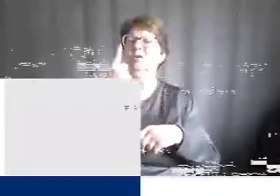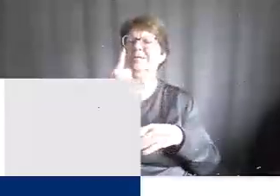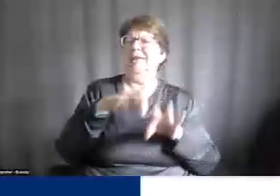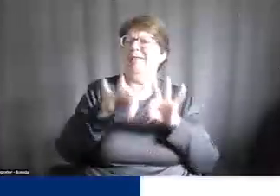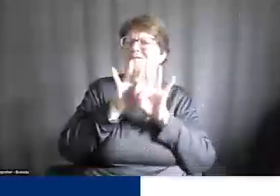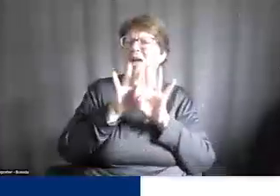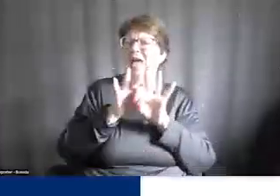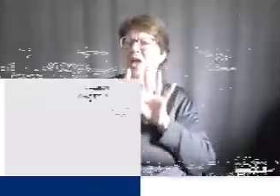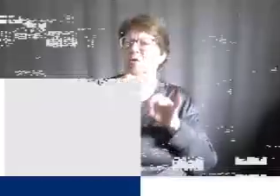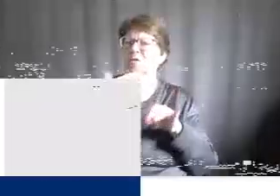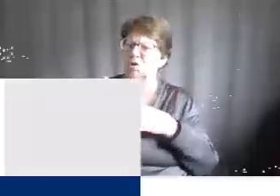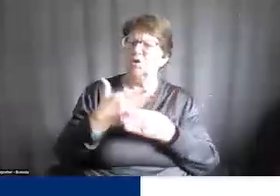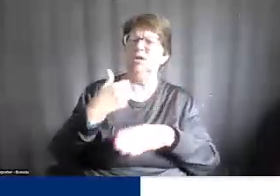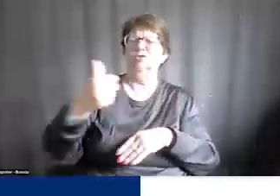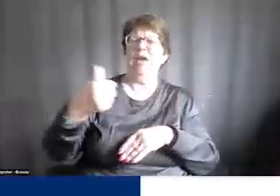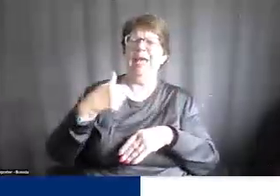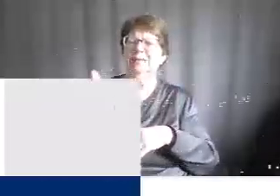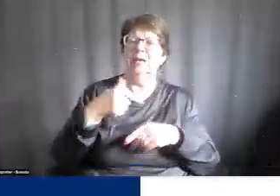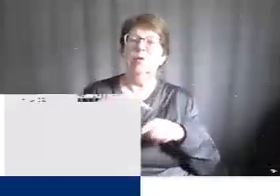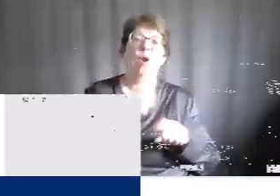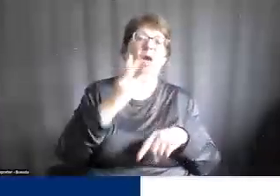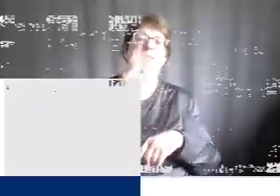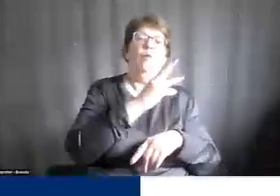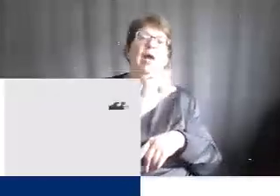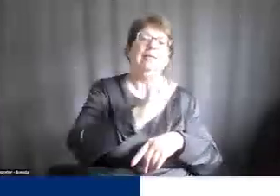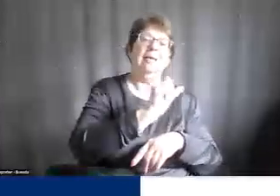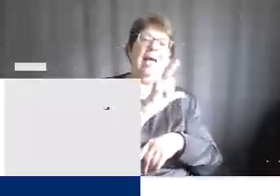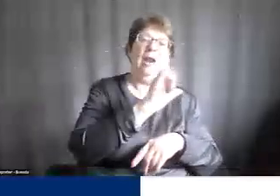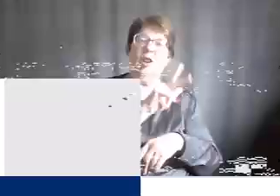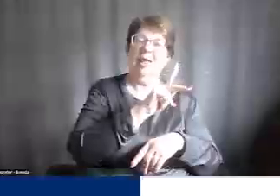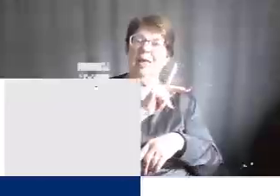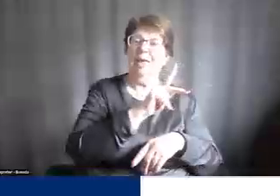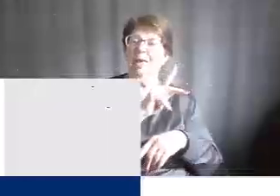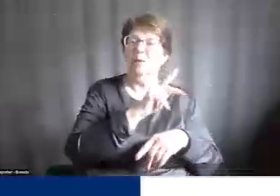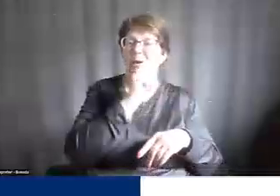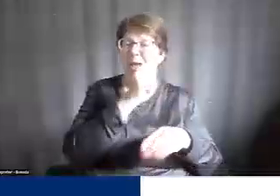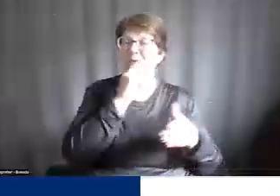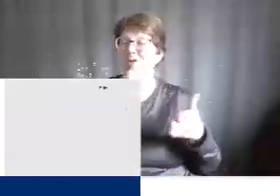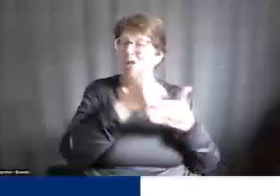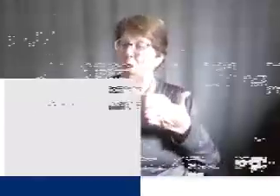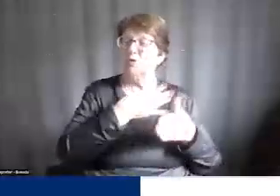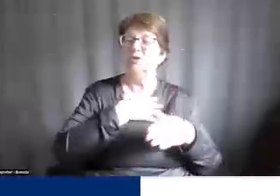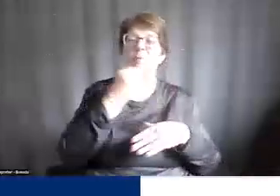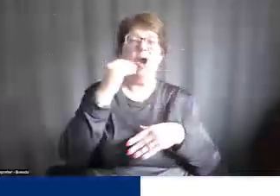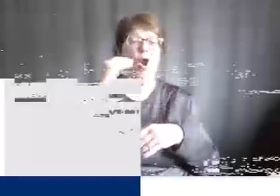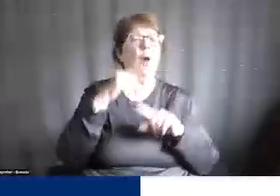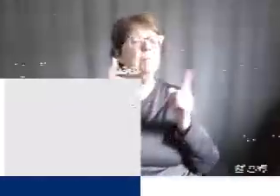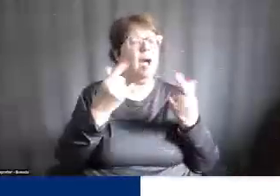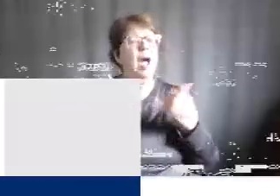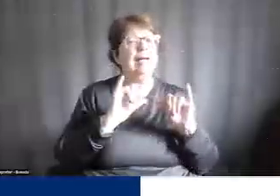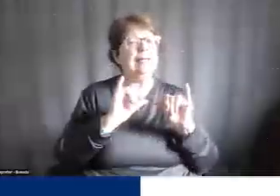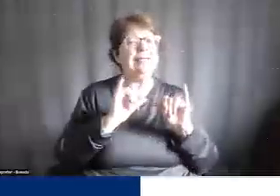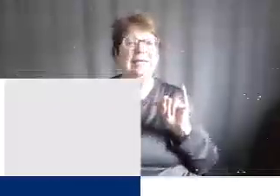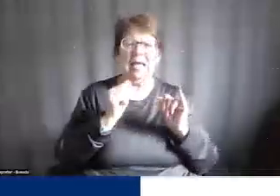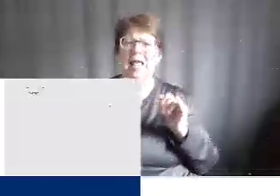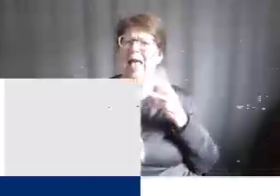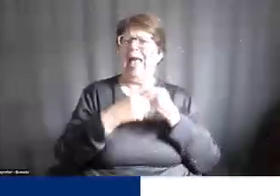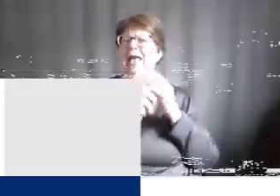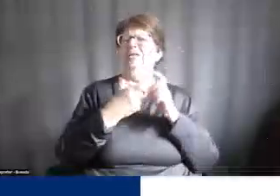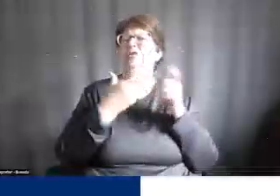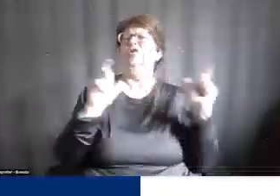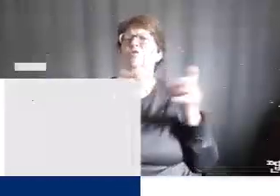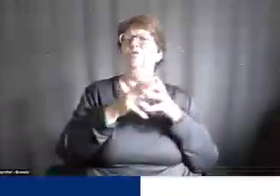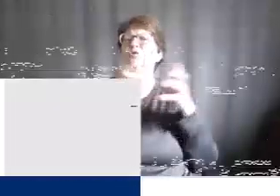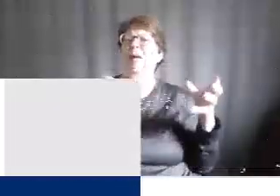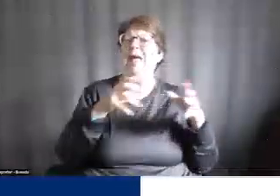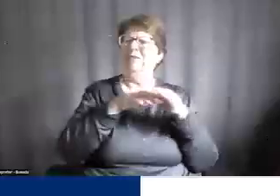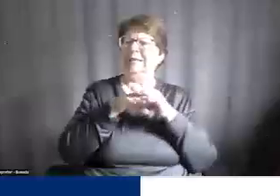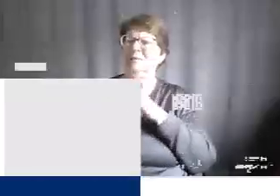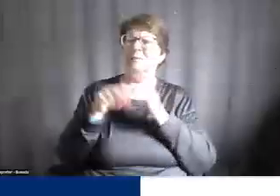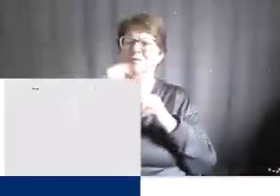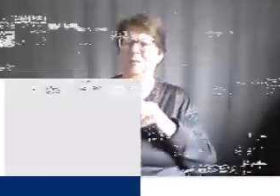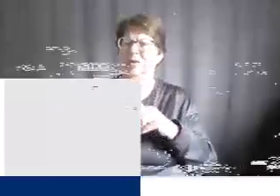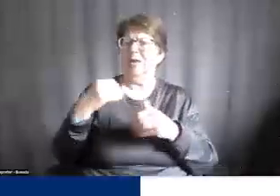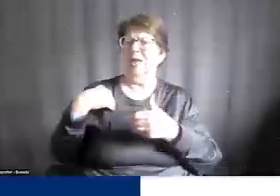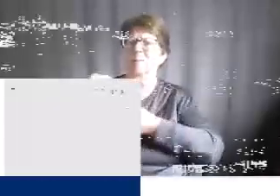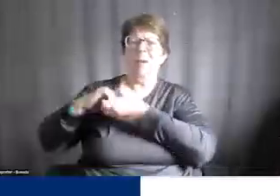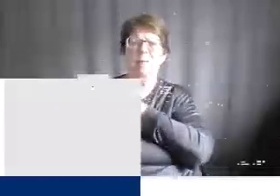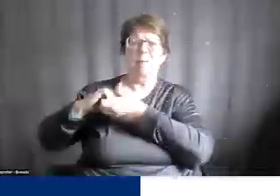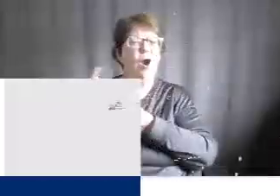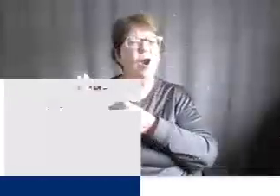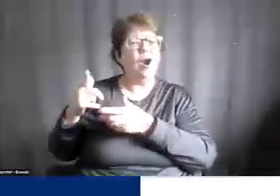Jeremy Fountaine: And while the West Seattle Link extension won't necessarily be close to my home, it still adds a huge amount of accessibility to me and my partner who live here, and we both can bike to a station or get around.